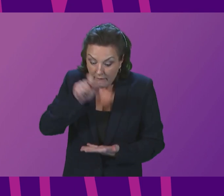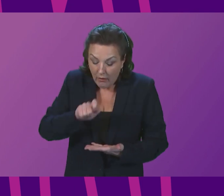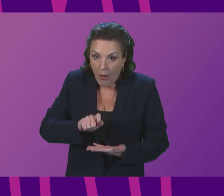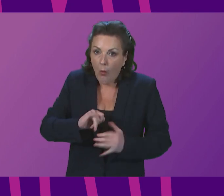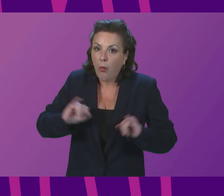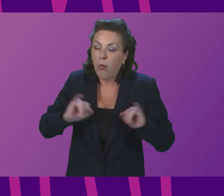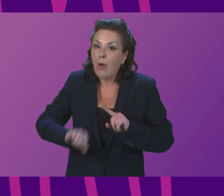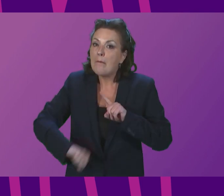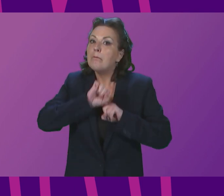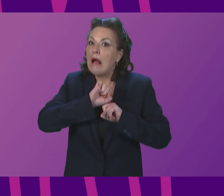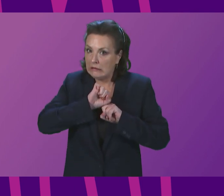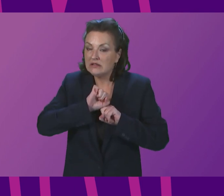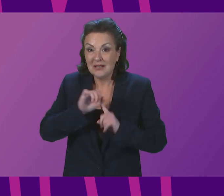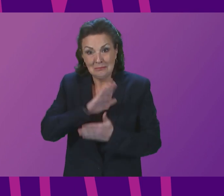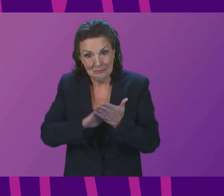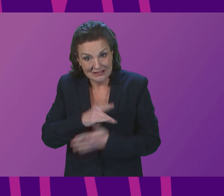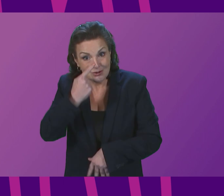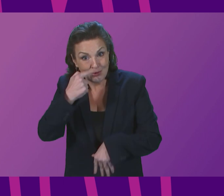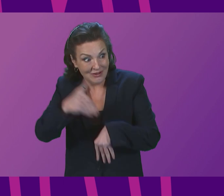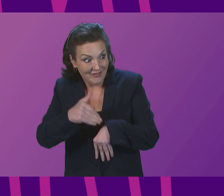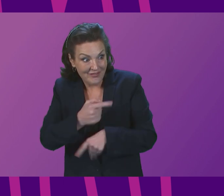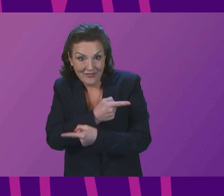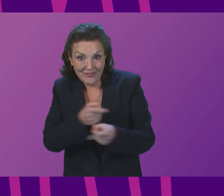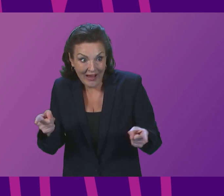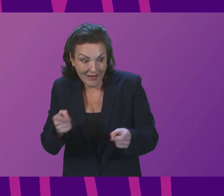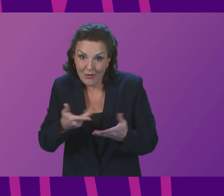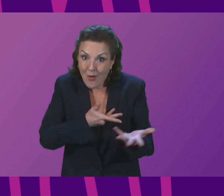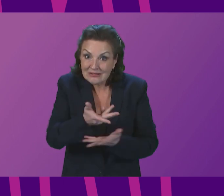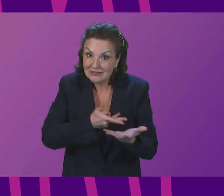That could have a significant impact on the responses given and the effectiveness of the consultation.